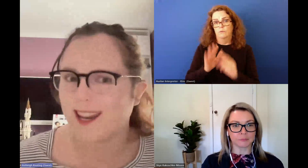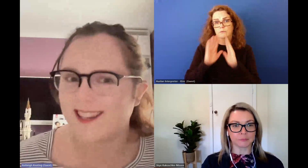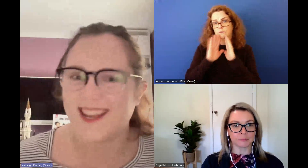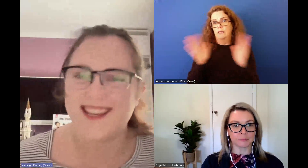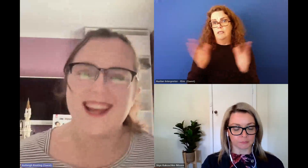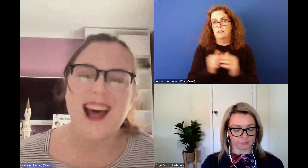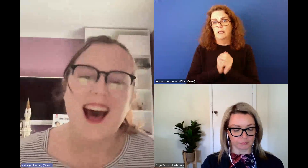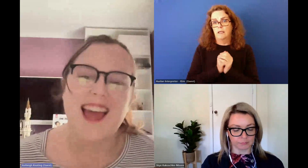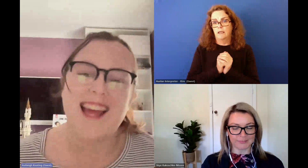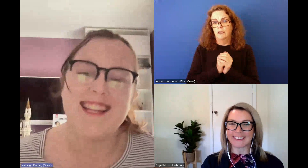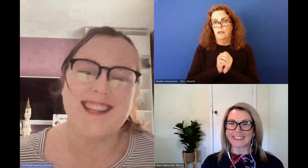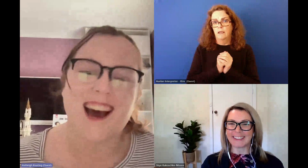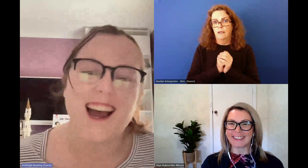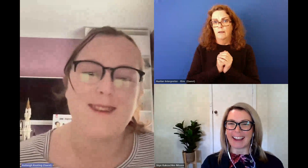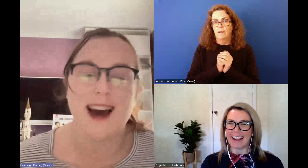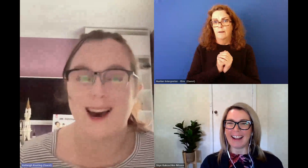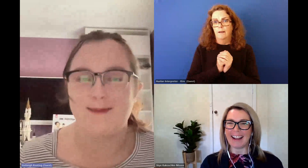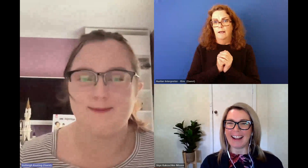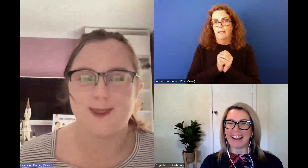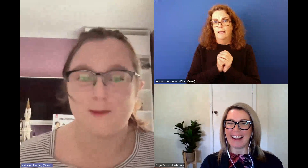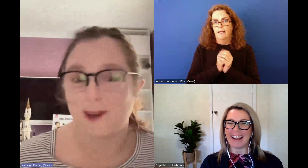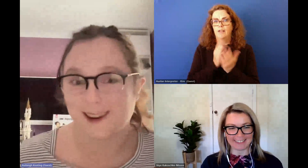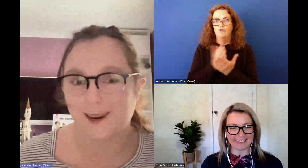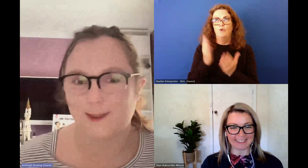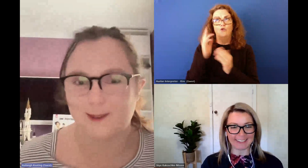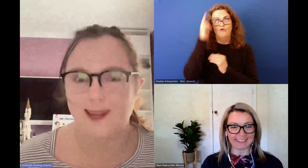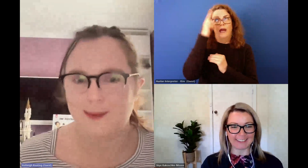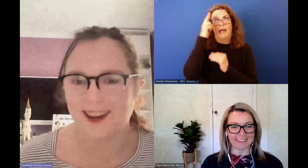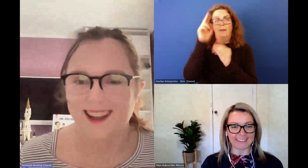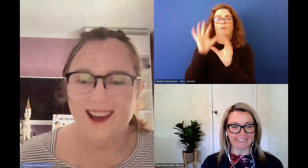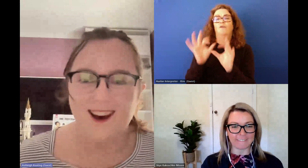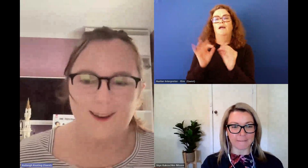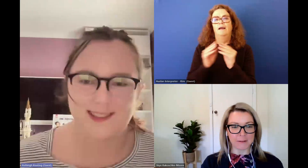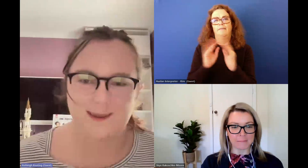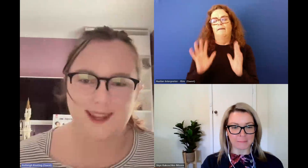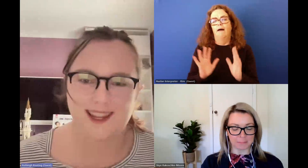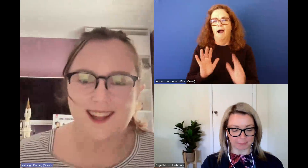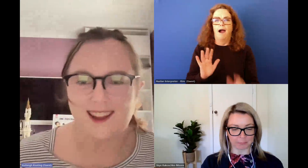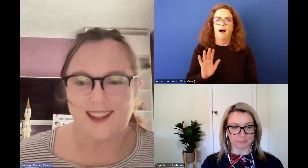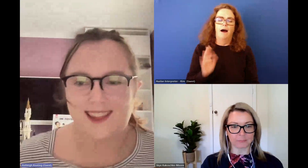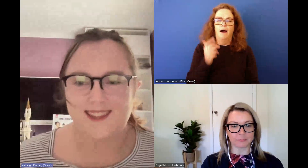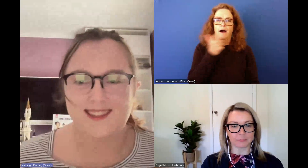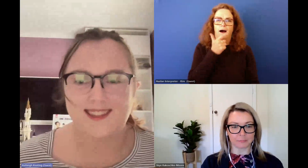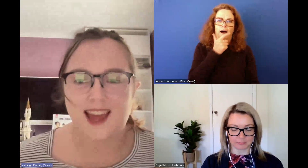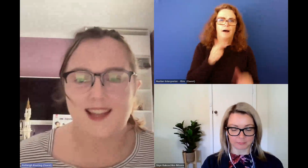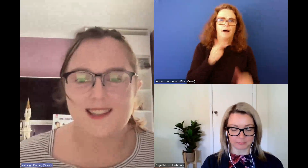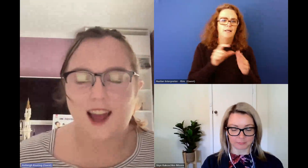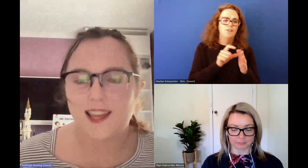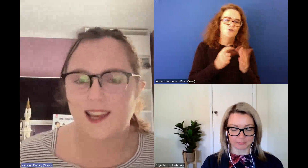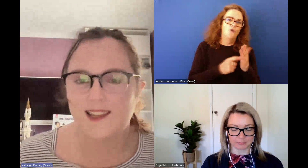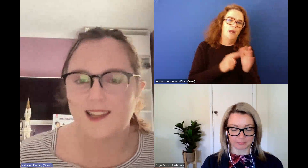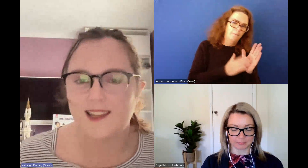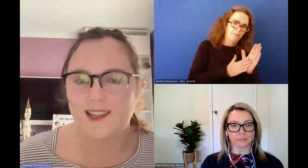pun intended, and I'm really grateful to be a part of something like this and I guess